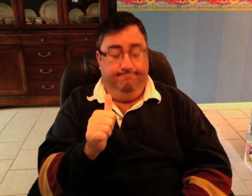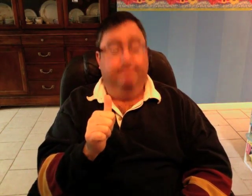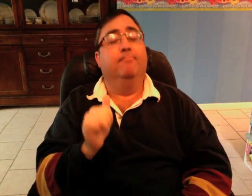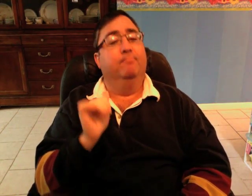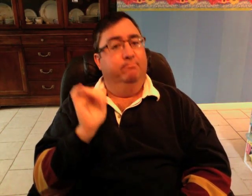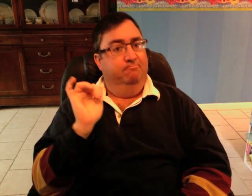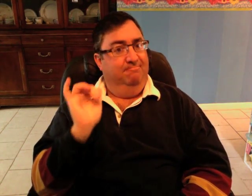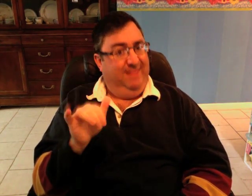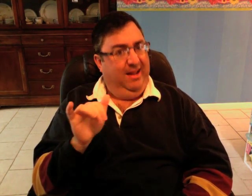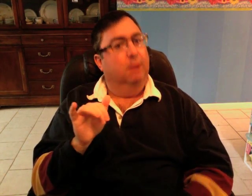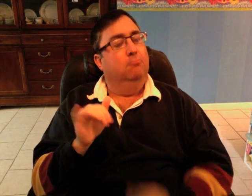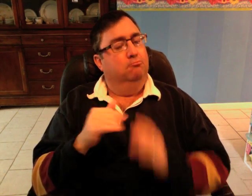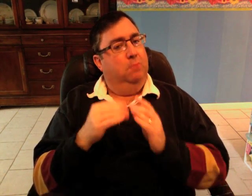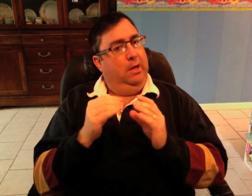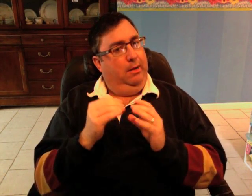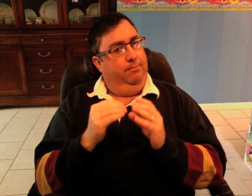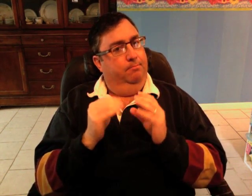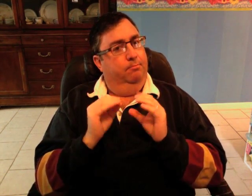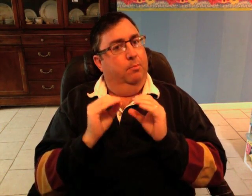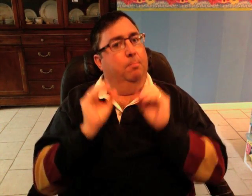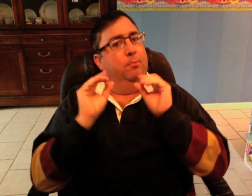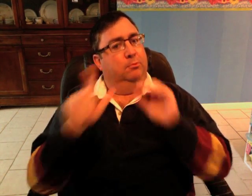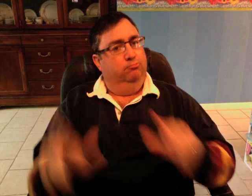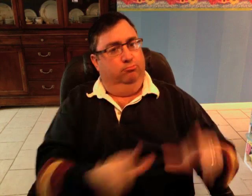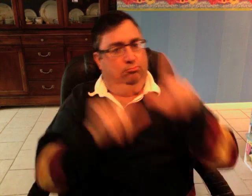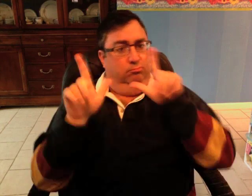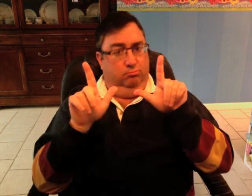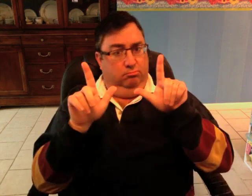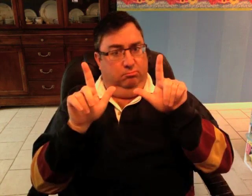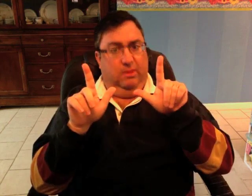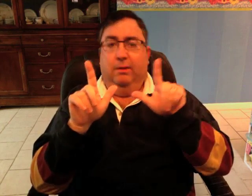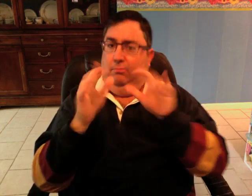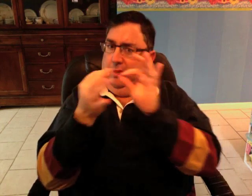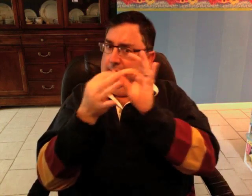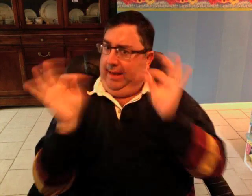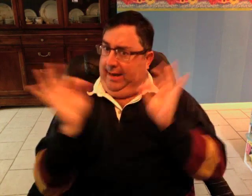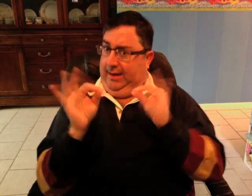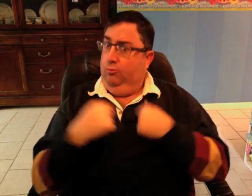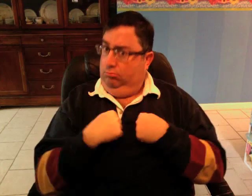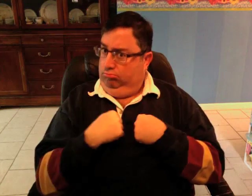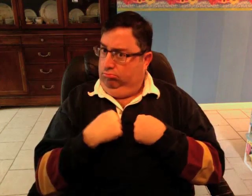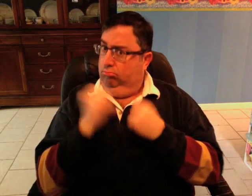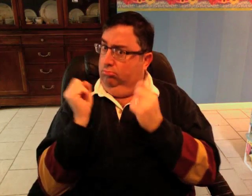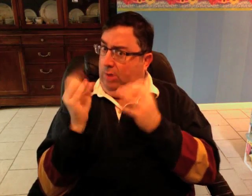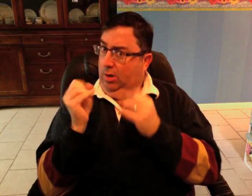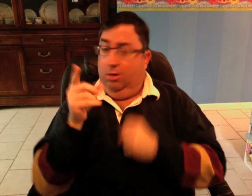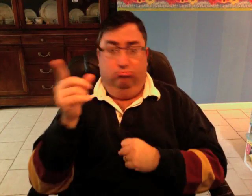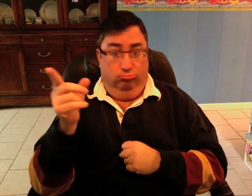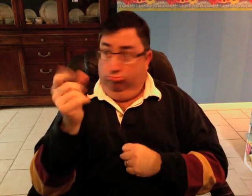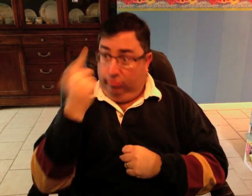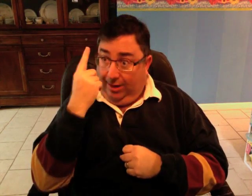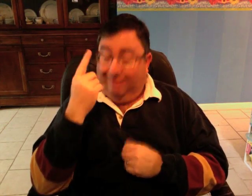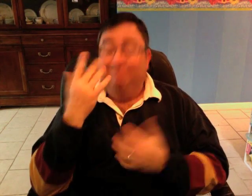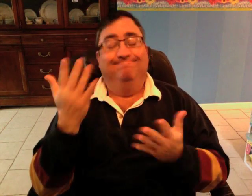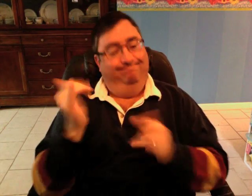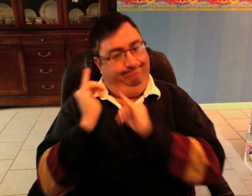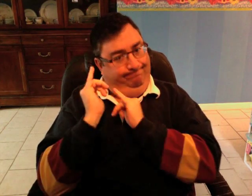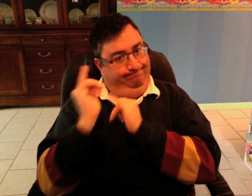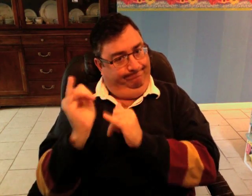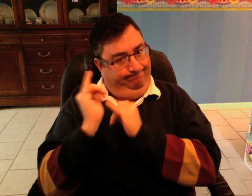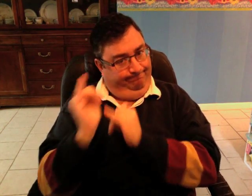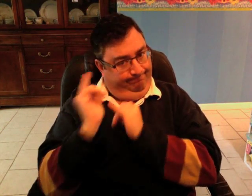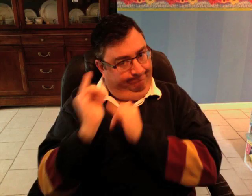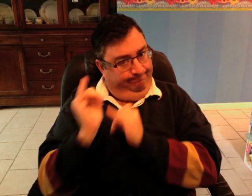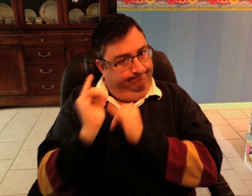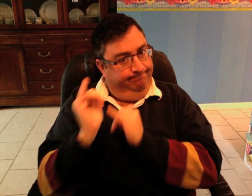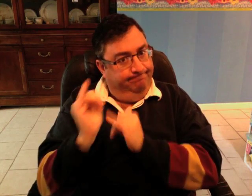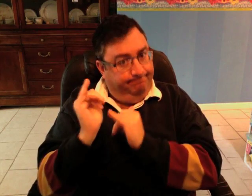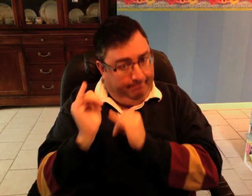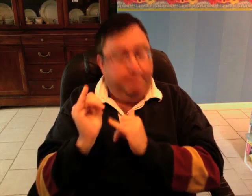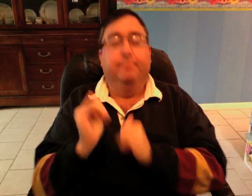The new frame is that I use a different language, and if he doesn't understand me, it's the same with me to him.